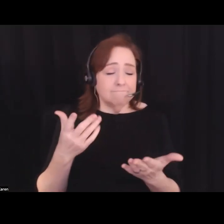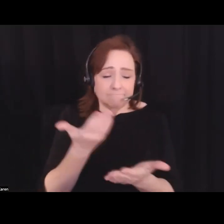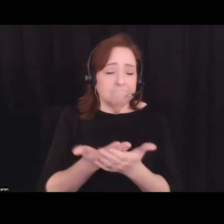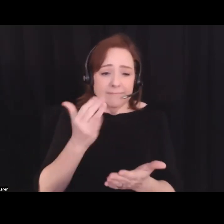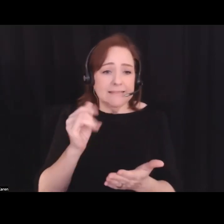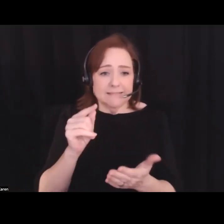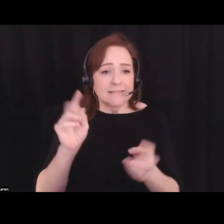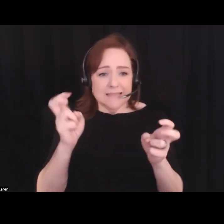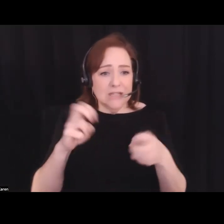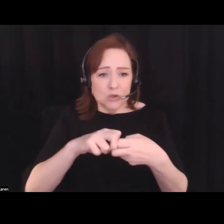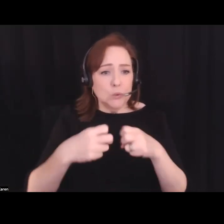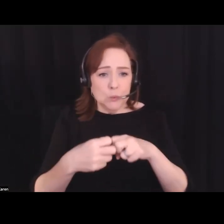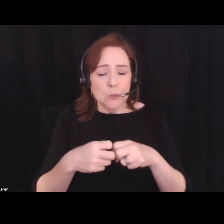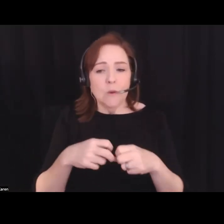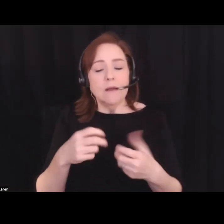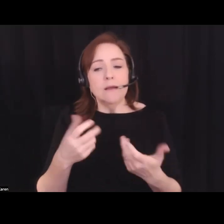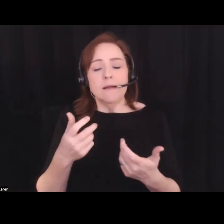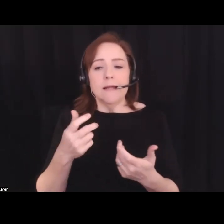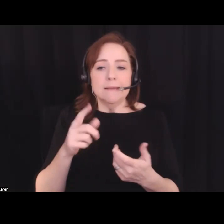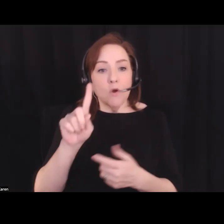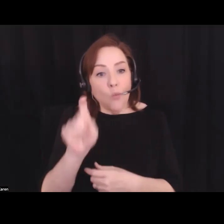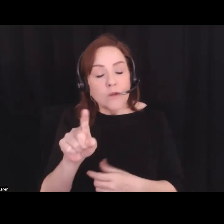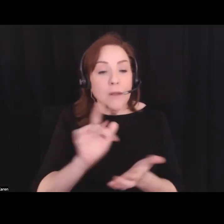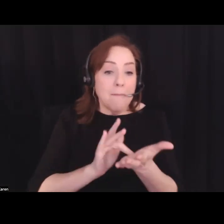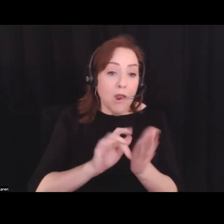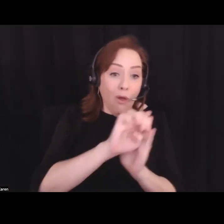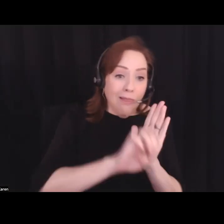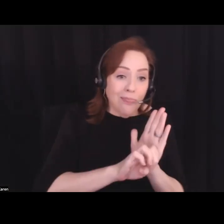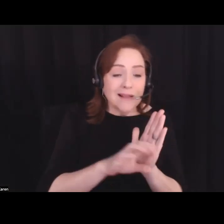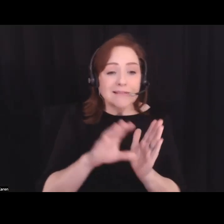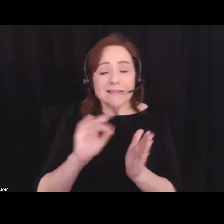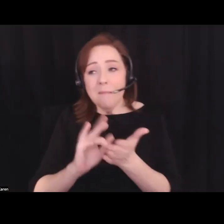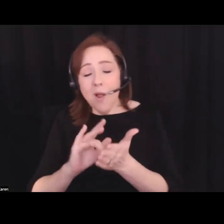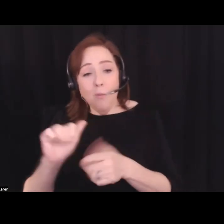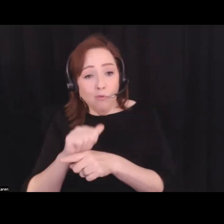medical ethics and medical practice. but it does highlight the the reality of pressures